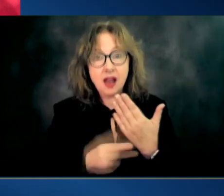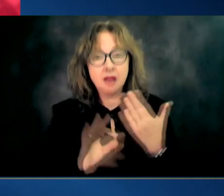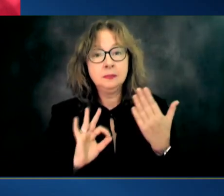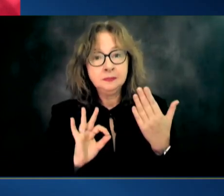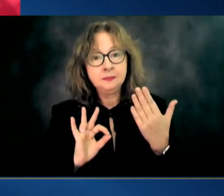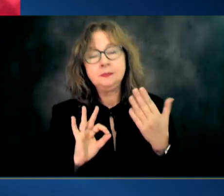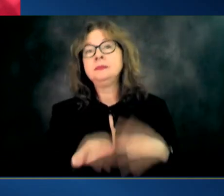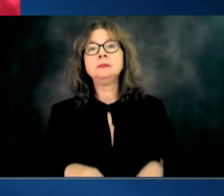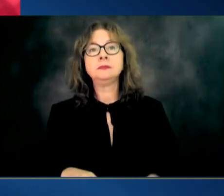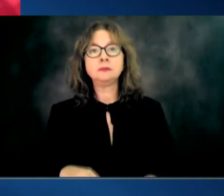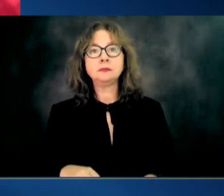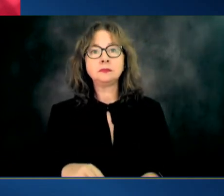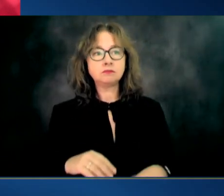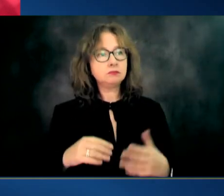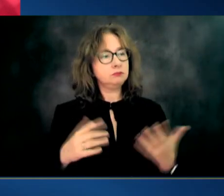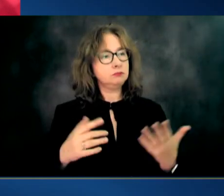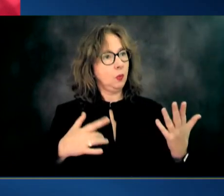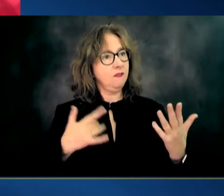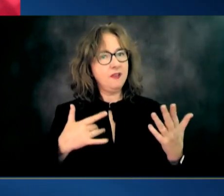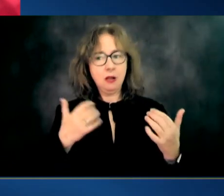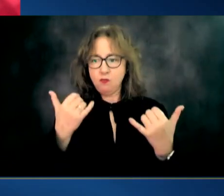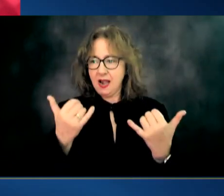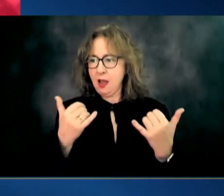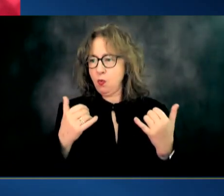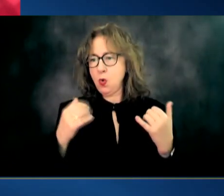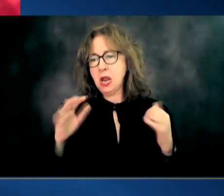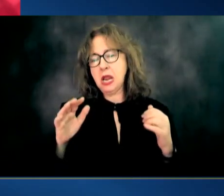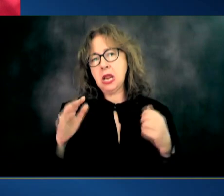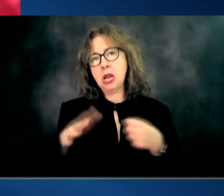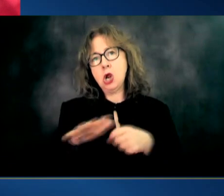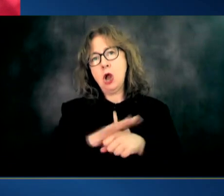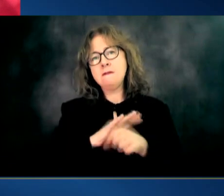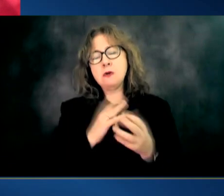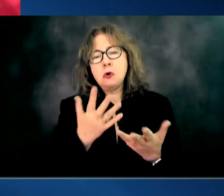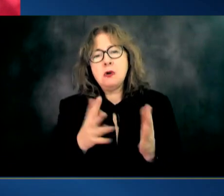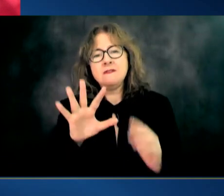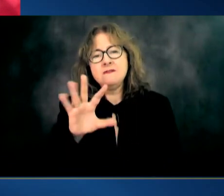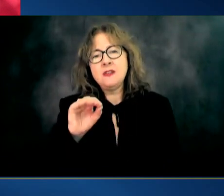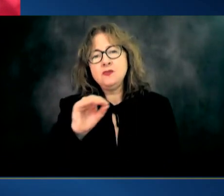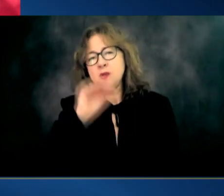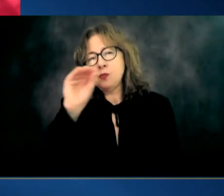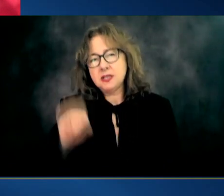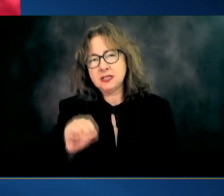that the program covers about 50 percent of the population with sickle cell disease in the U.S.